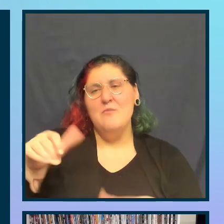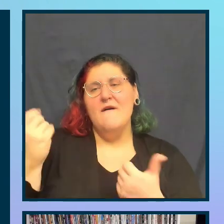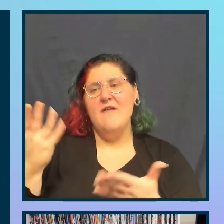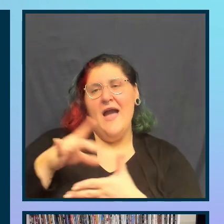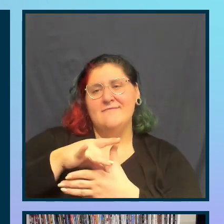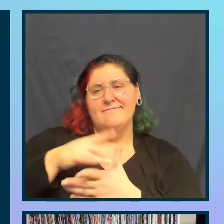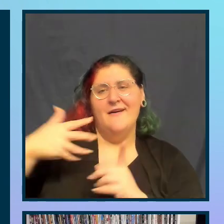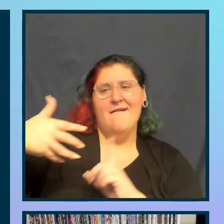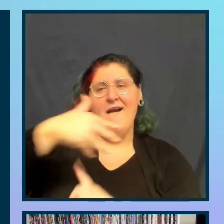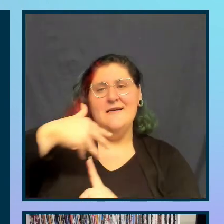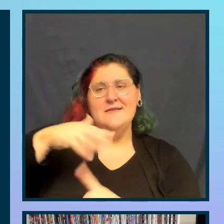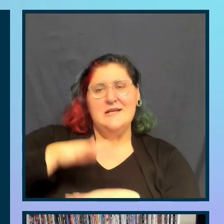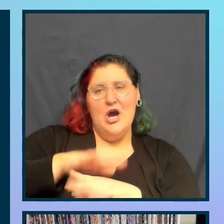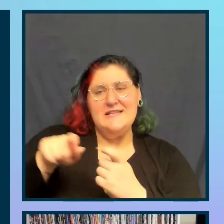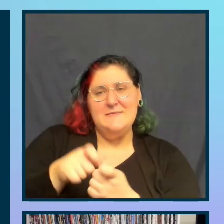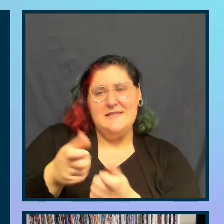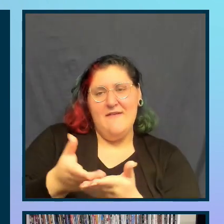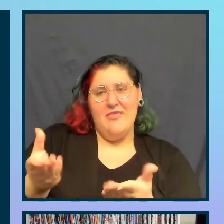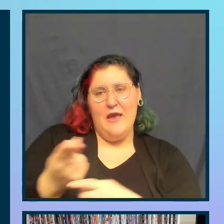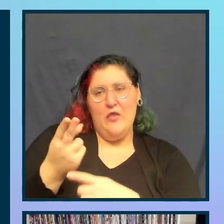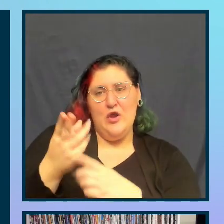is a matter of adding the accessibility role prop.